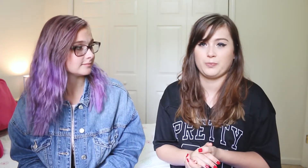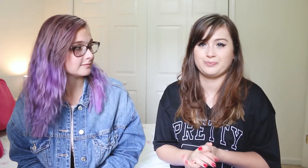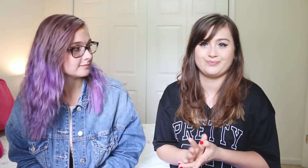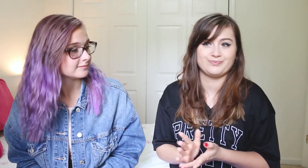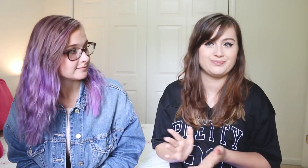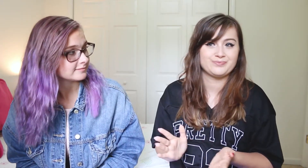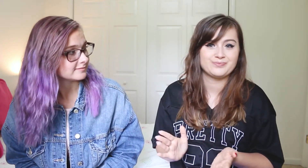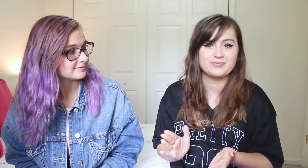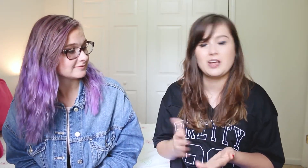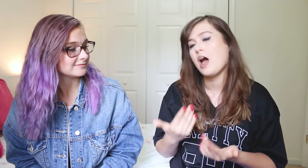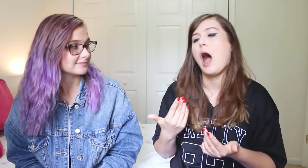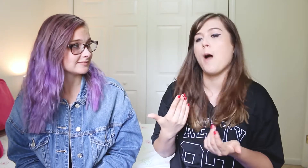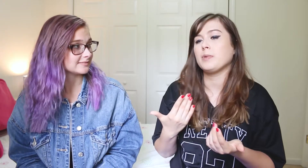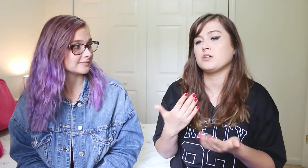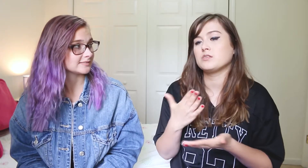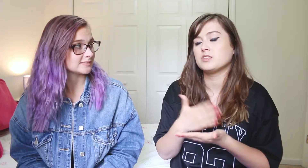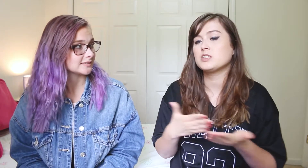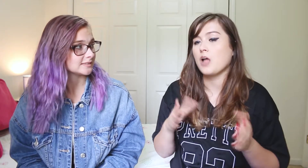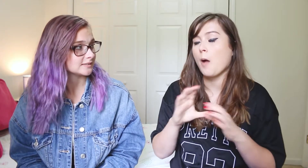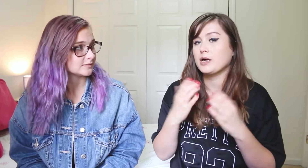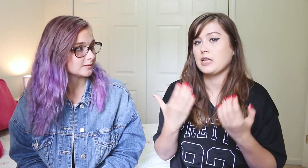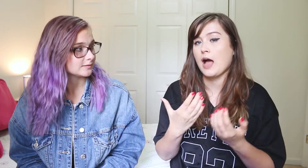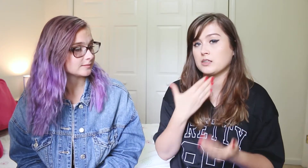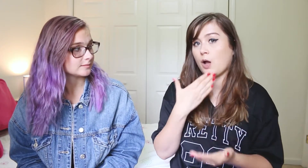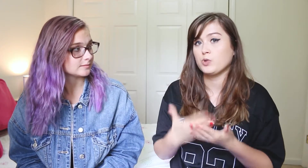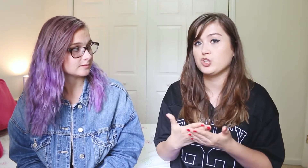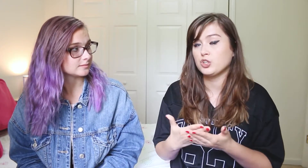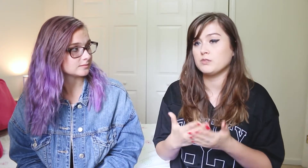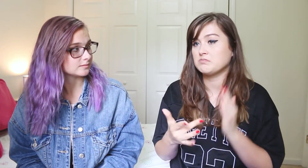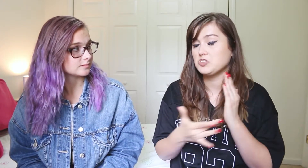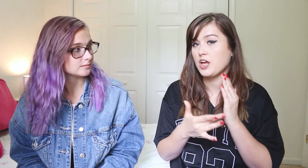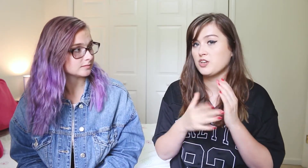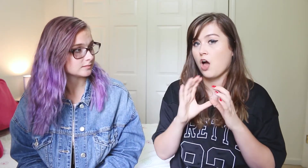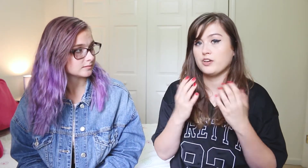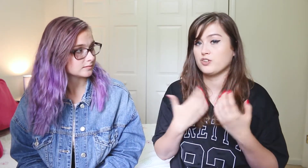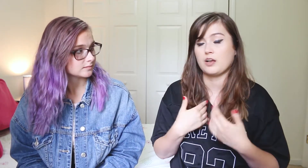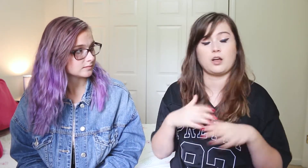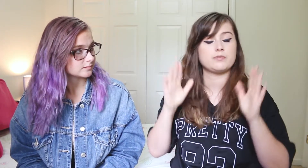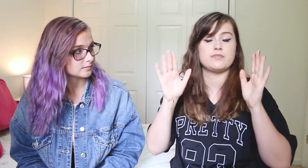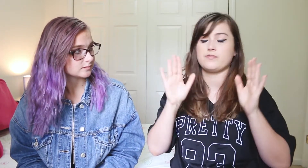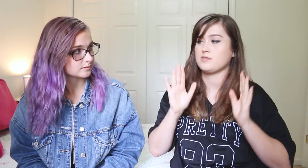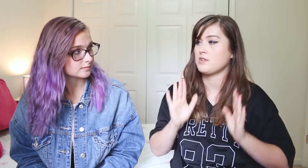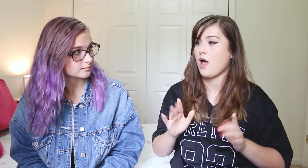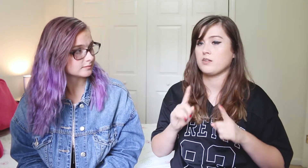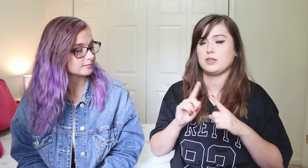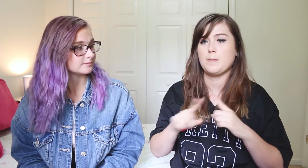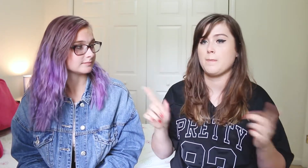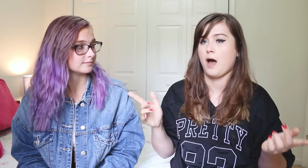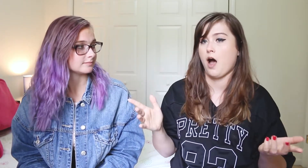Some classes I was good, technology classes I was fantastic,